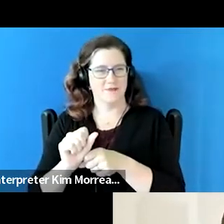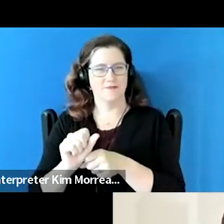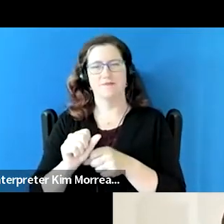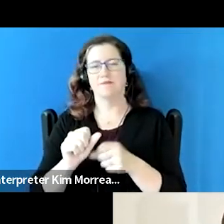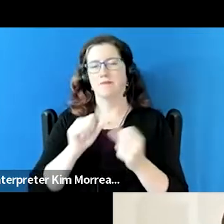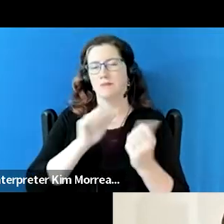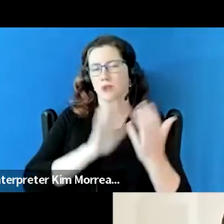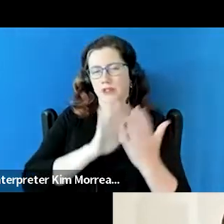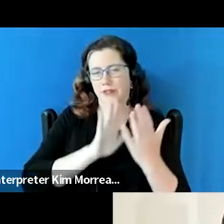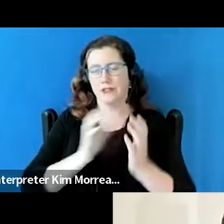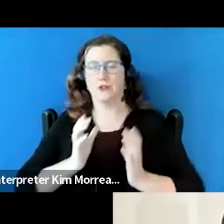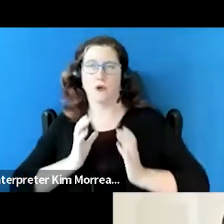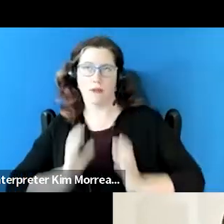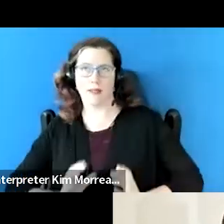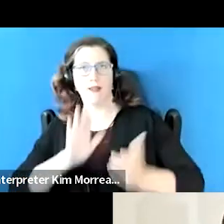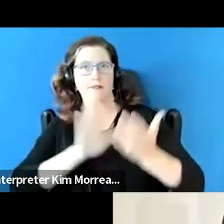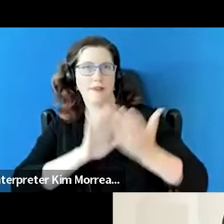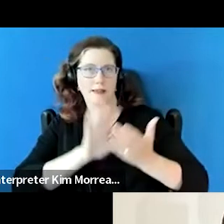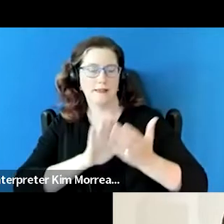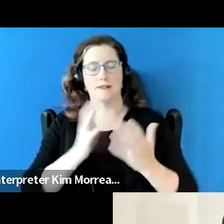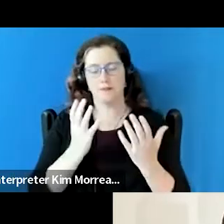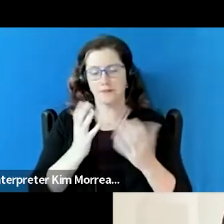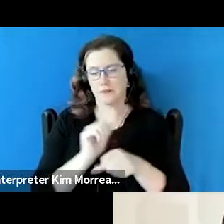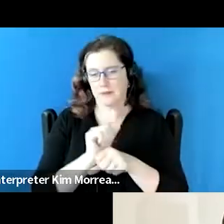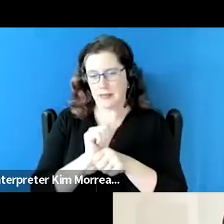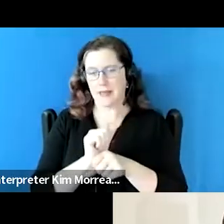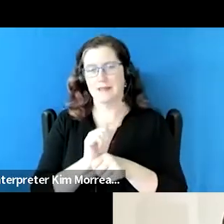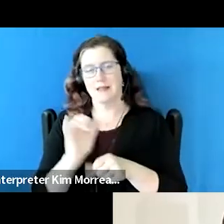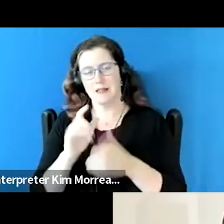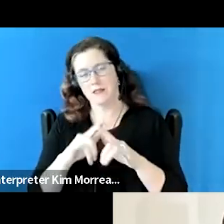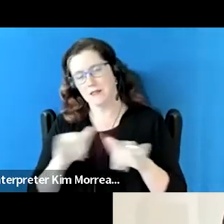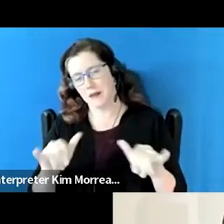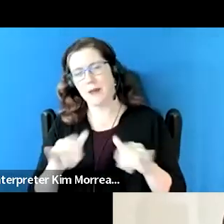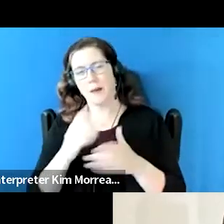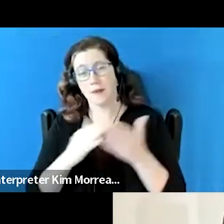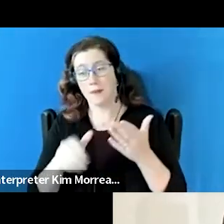or client facing, consumer facing tasks, as well as some of the other things that are on hand.